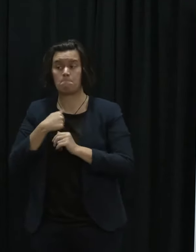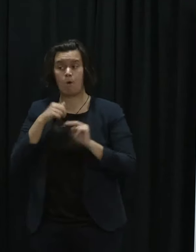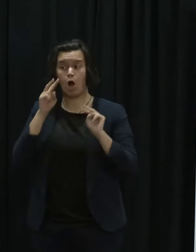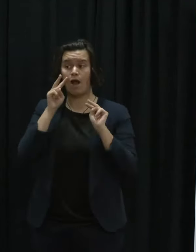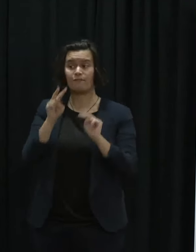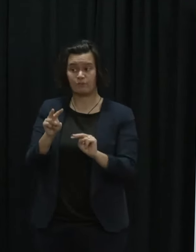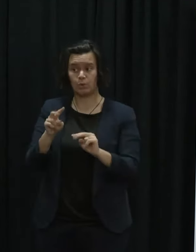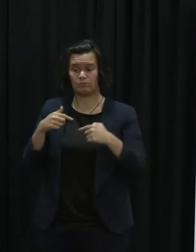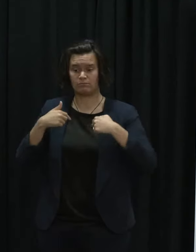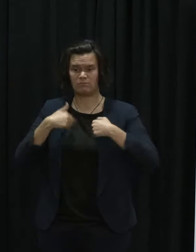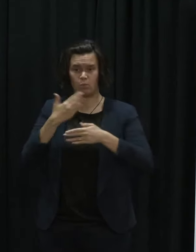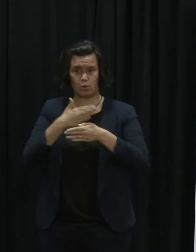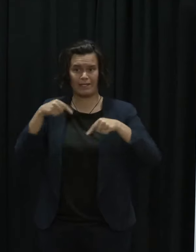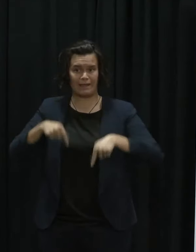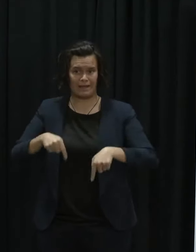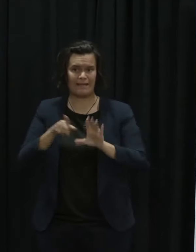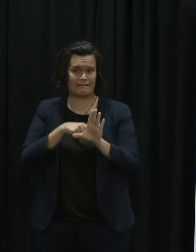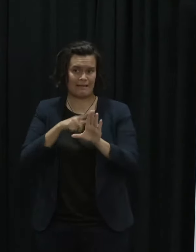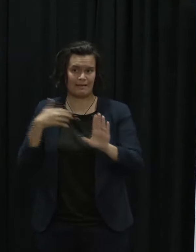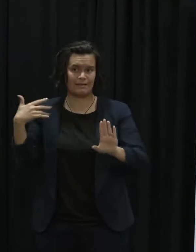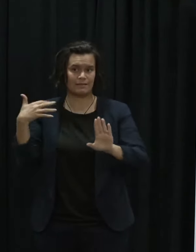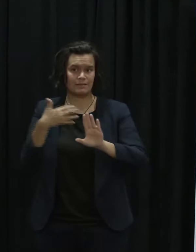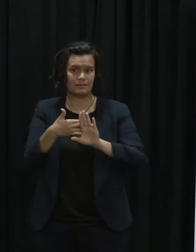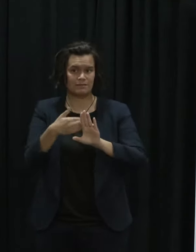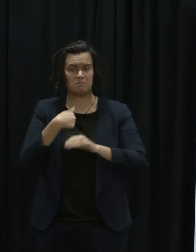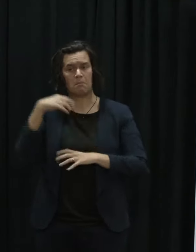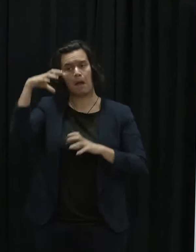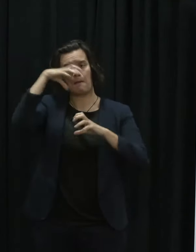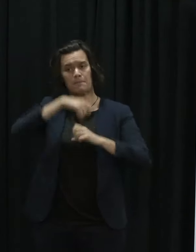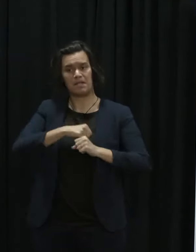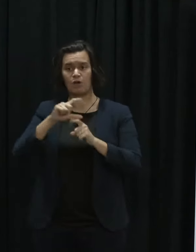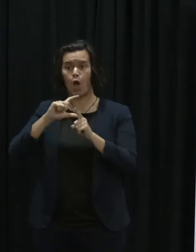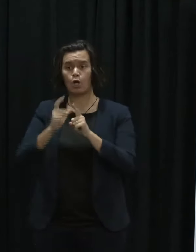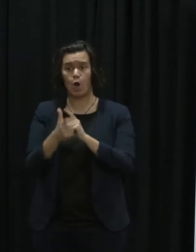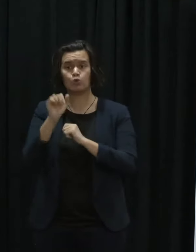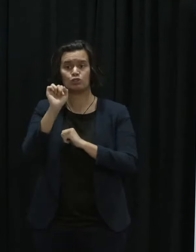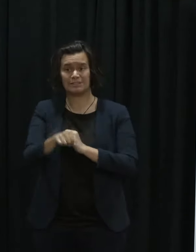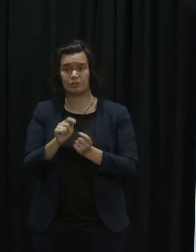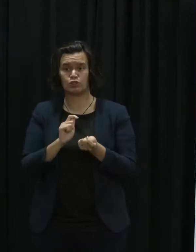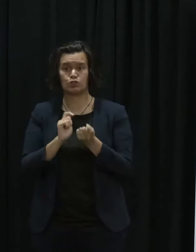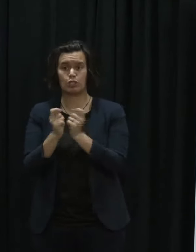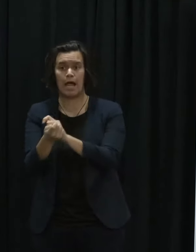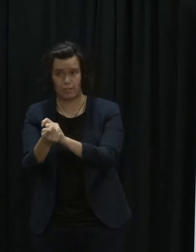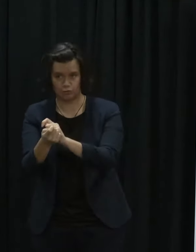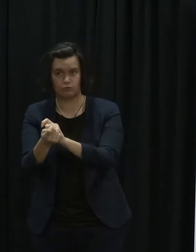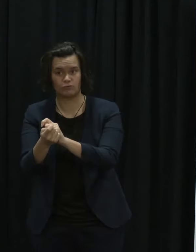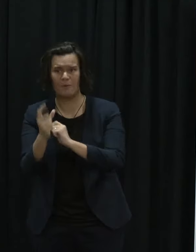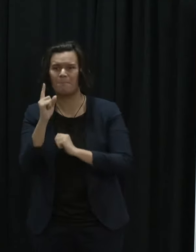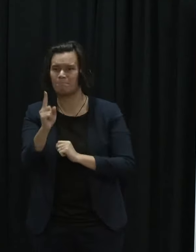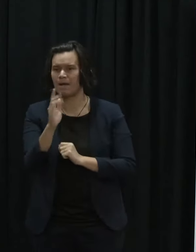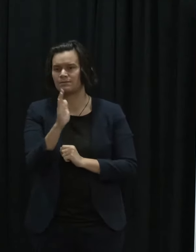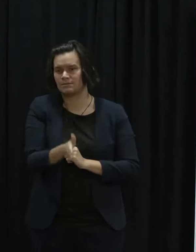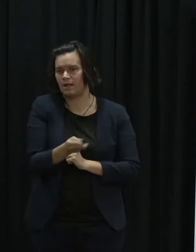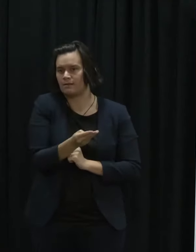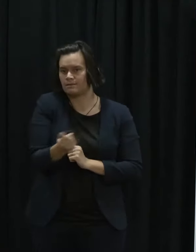I can only speak from my perspective having been here over a number of years.